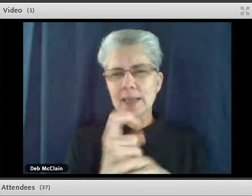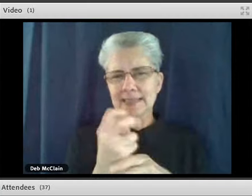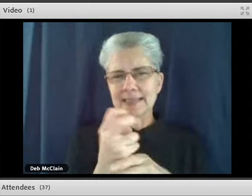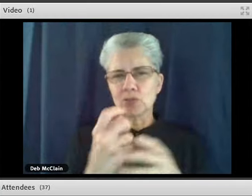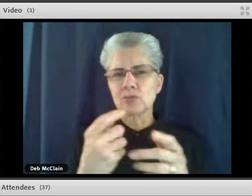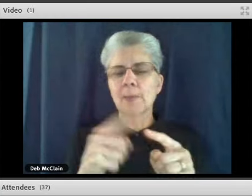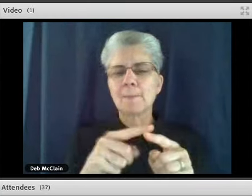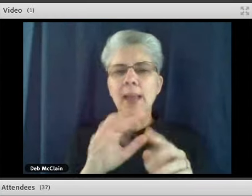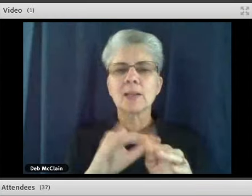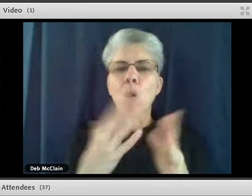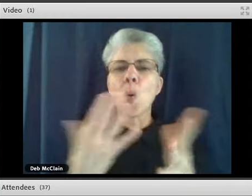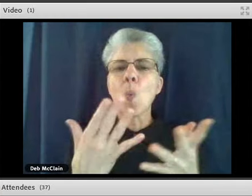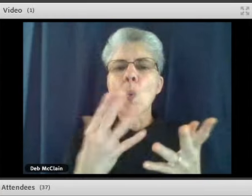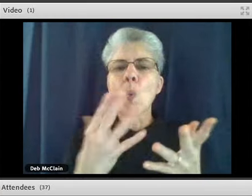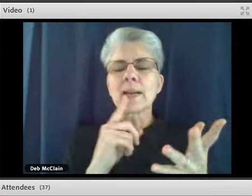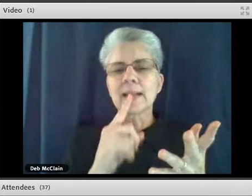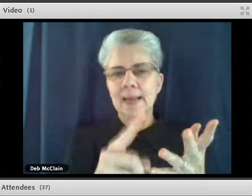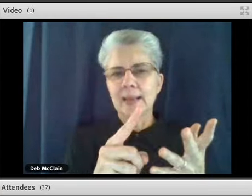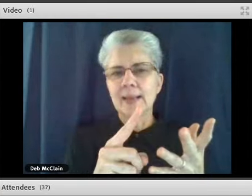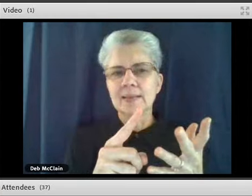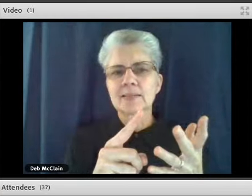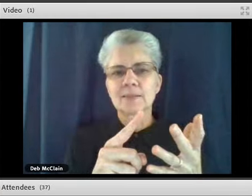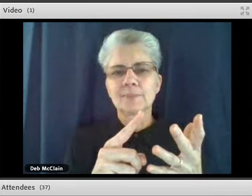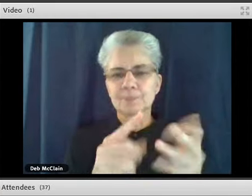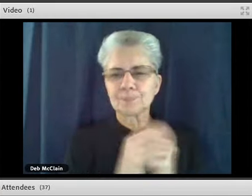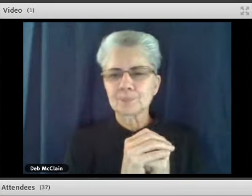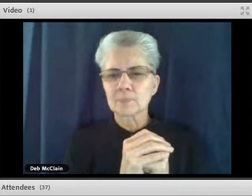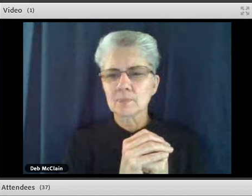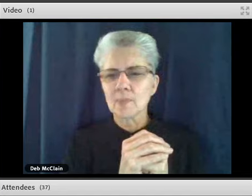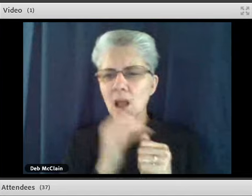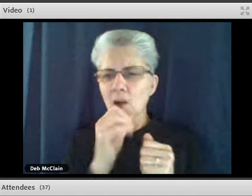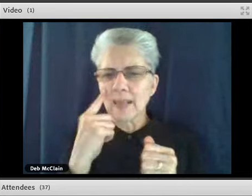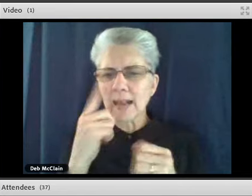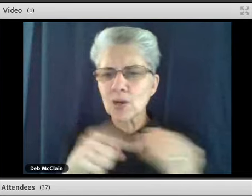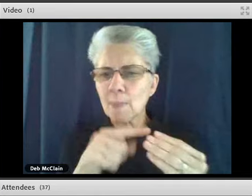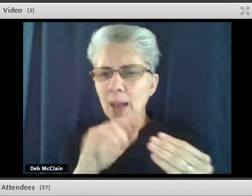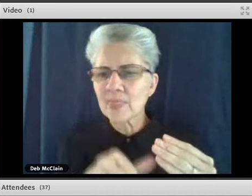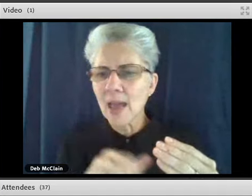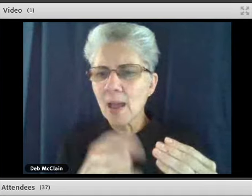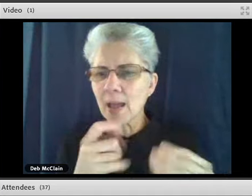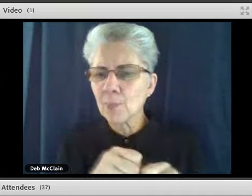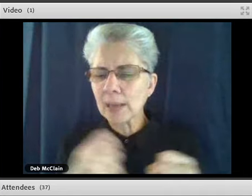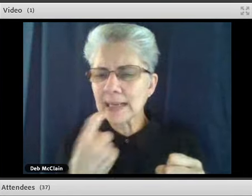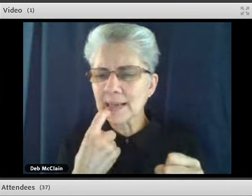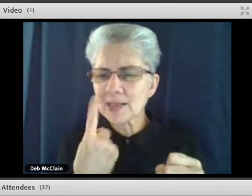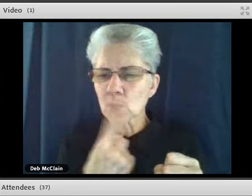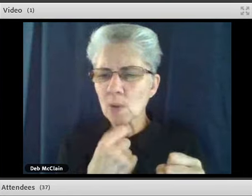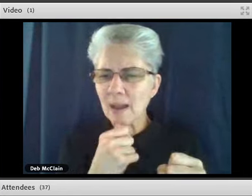And I think videos, too, can cause seizures, depending. Oh, the breaking glass one. I don't even think I know about that one.